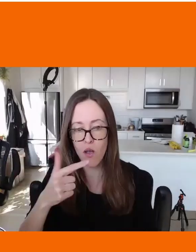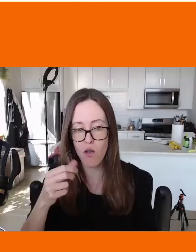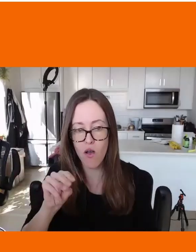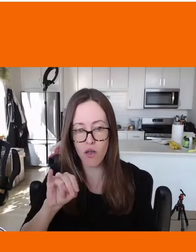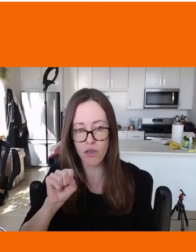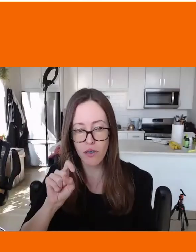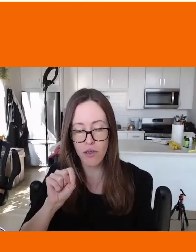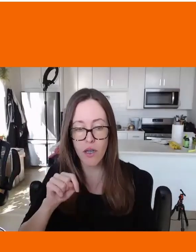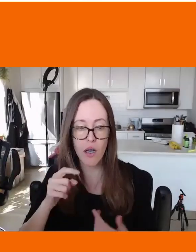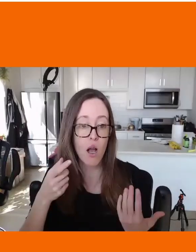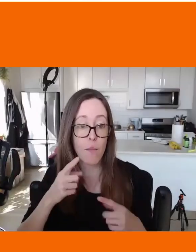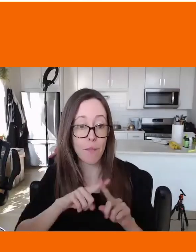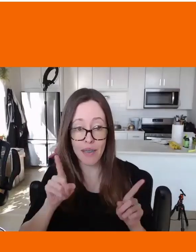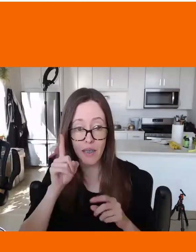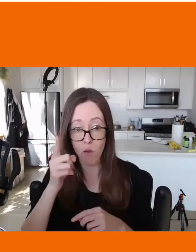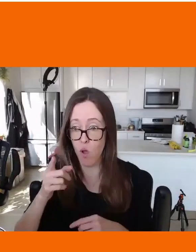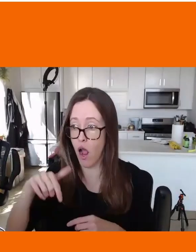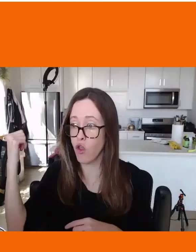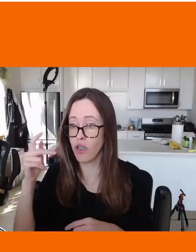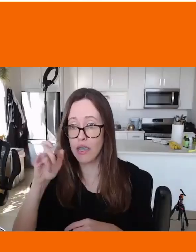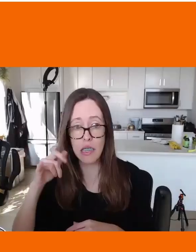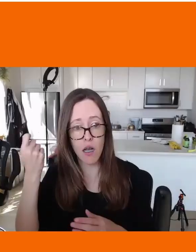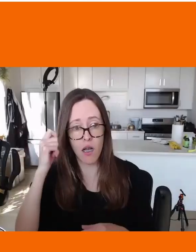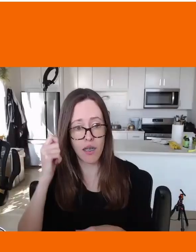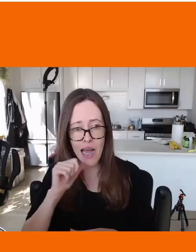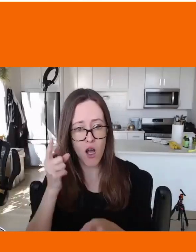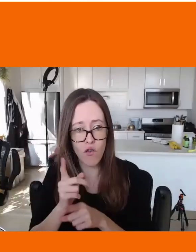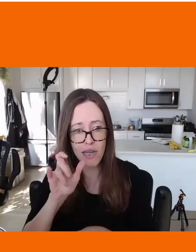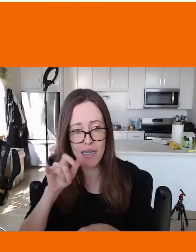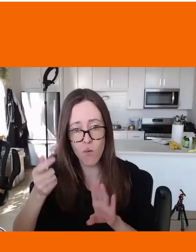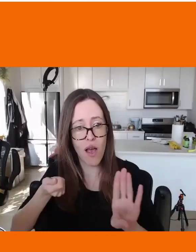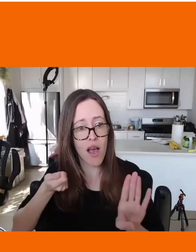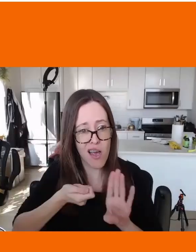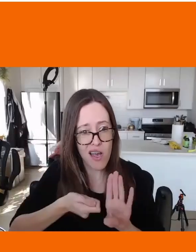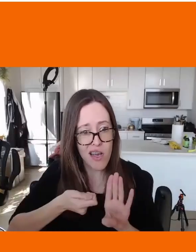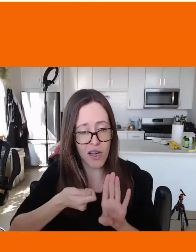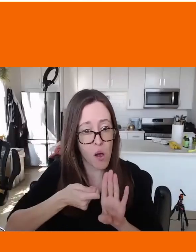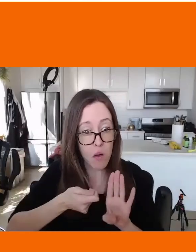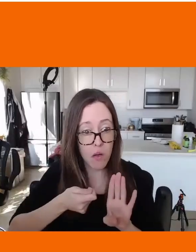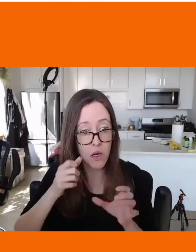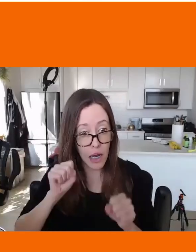you can put it in the keyhole and open the door. That's an agonist. But if you have a different key that's not right,